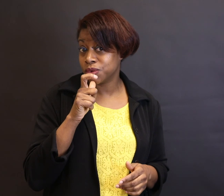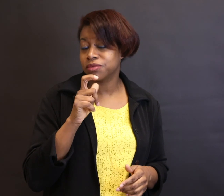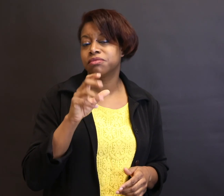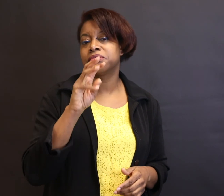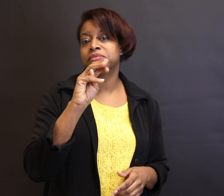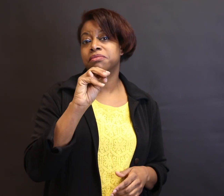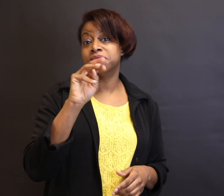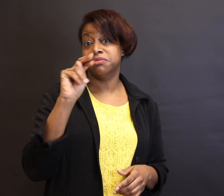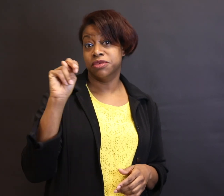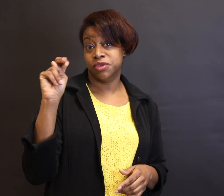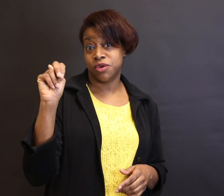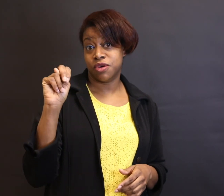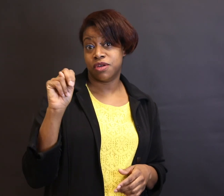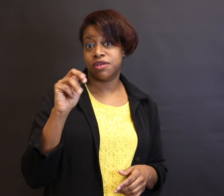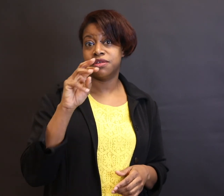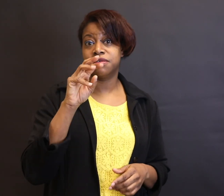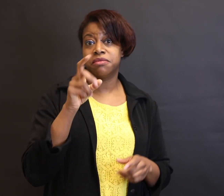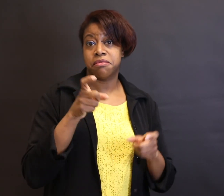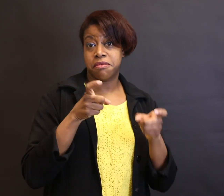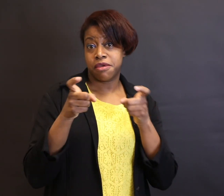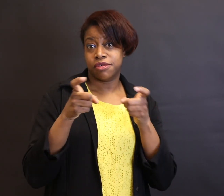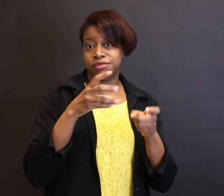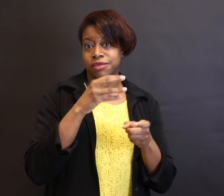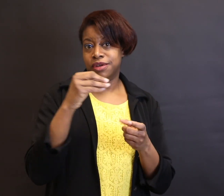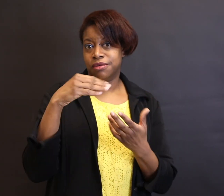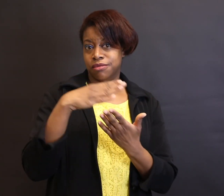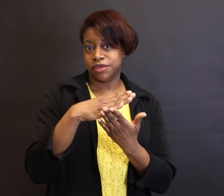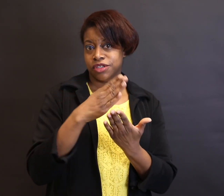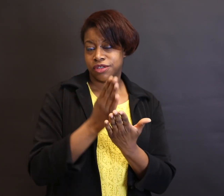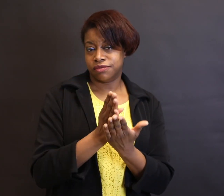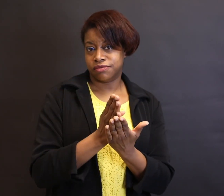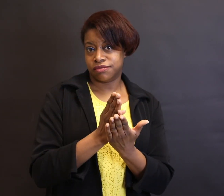Minnesota Management & Budget.